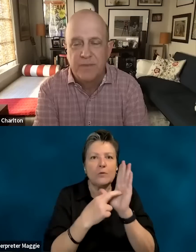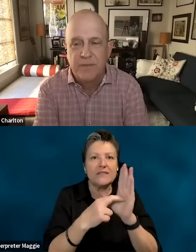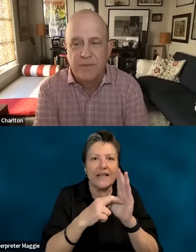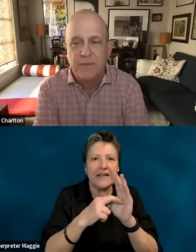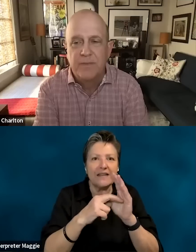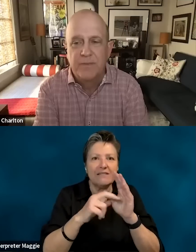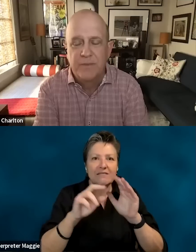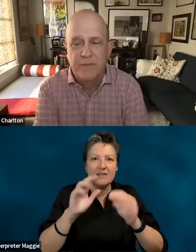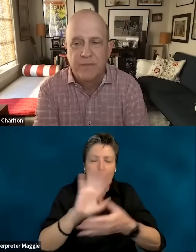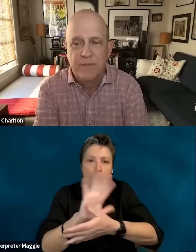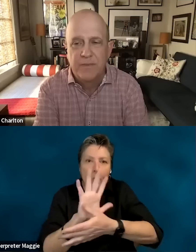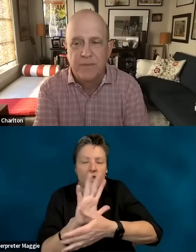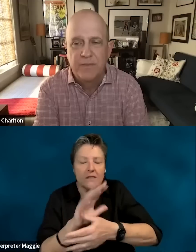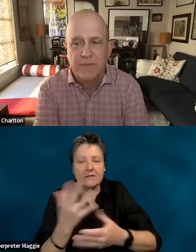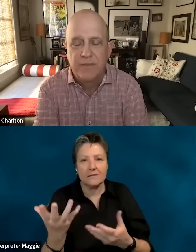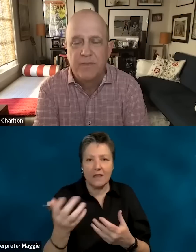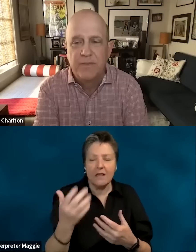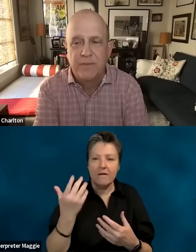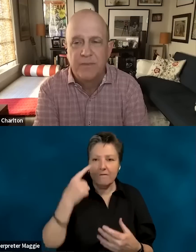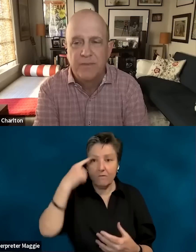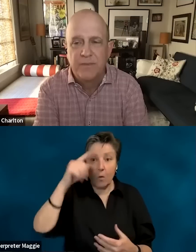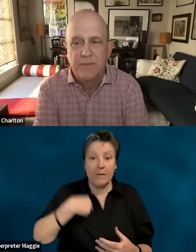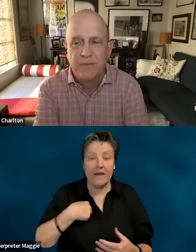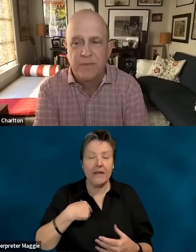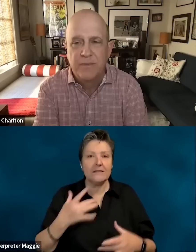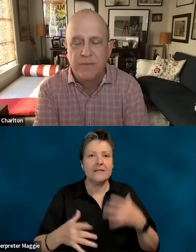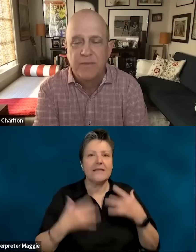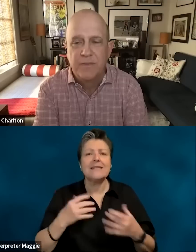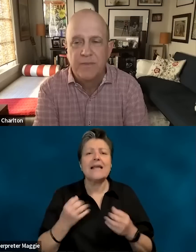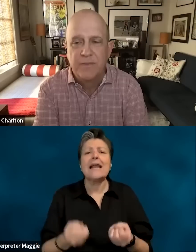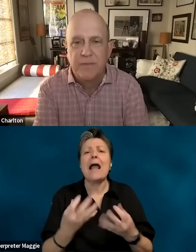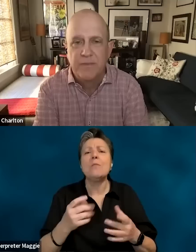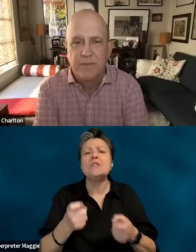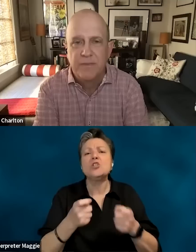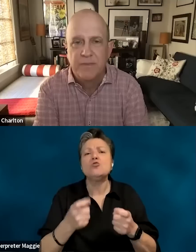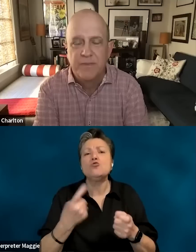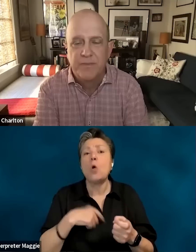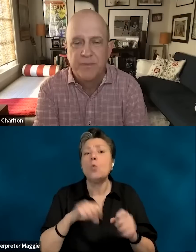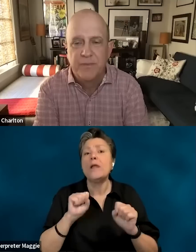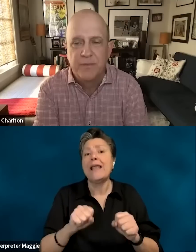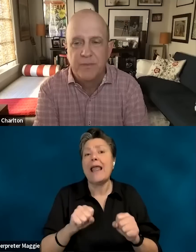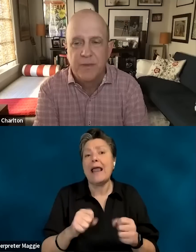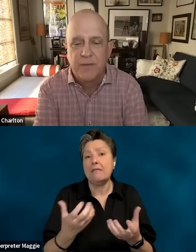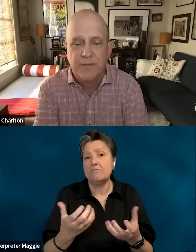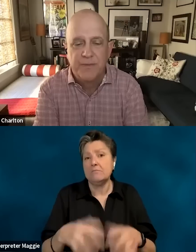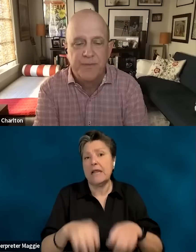about the amount of control that we have as performers that maybe wasn't always the case.